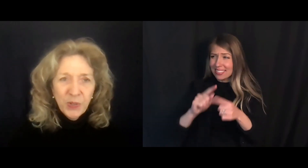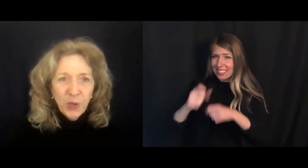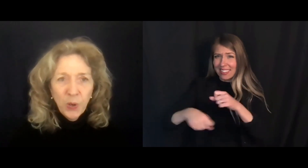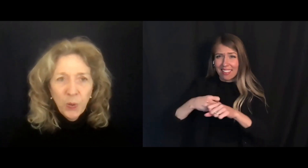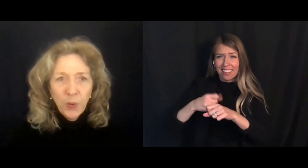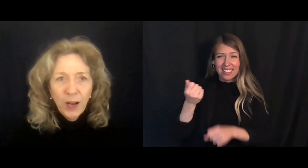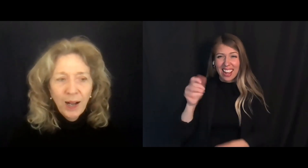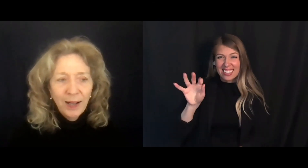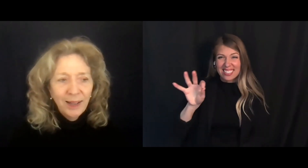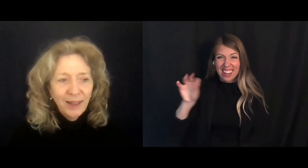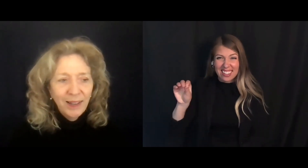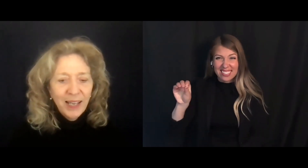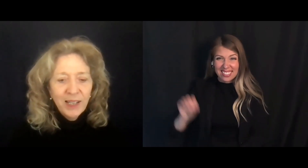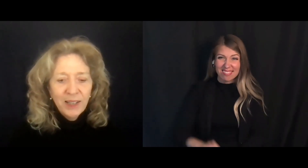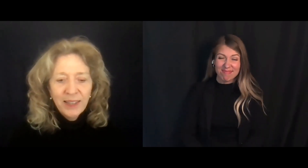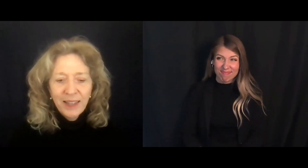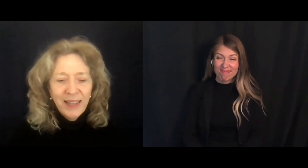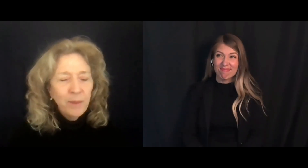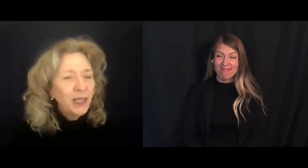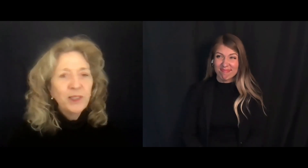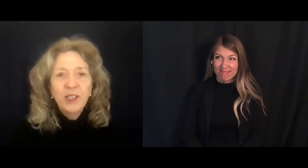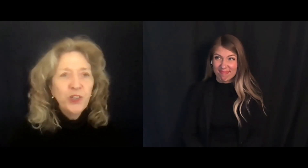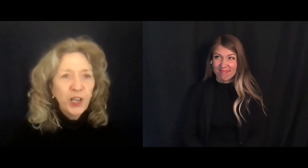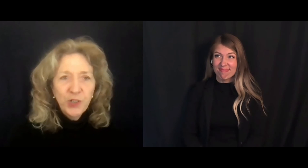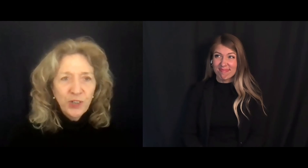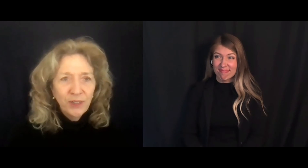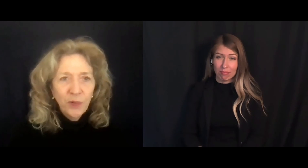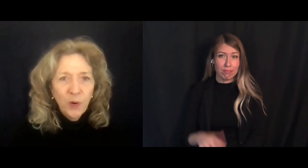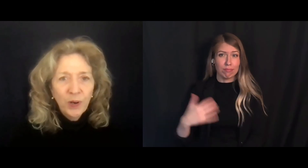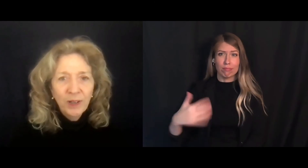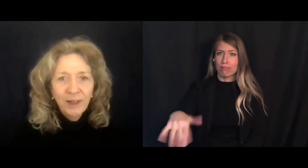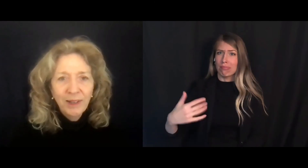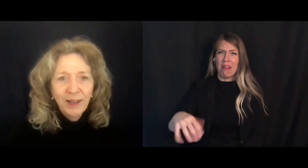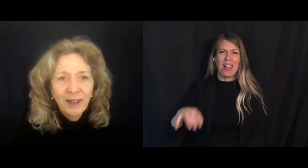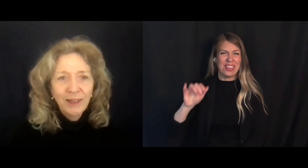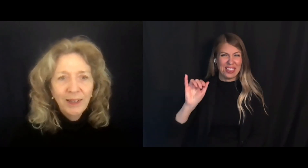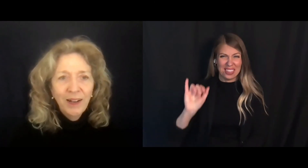so that made us see change for all people with disabilities